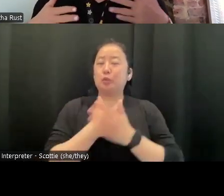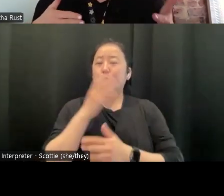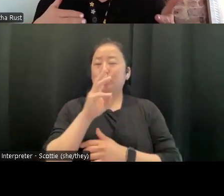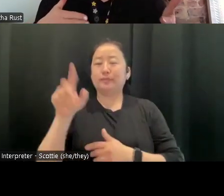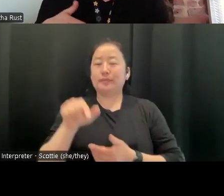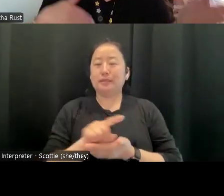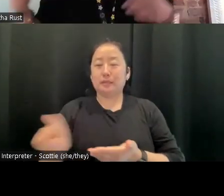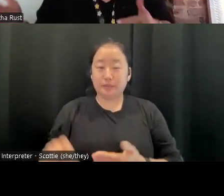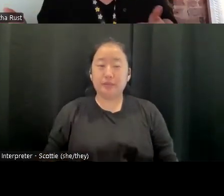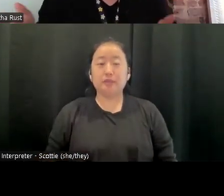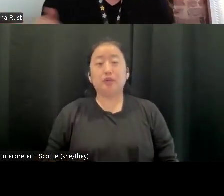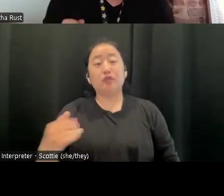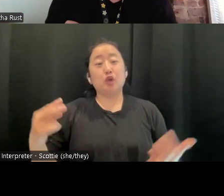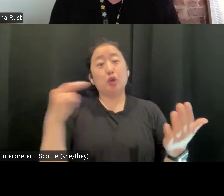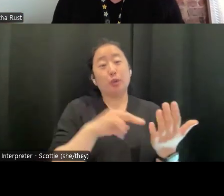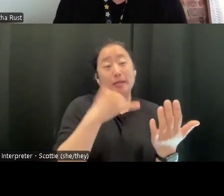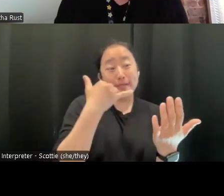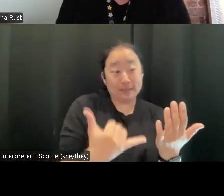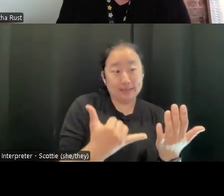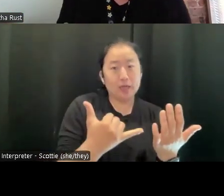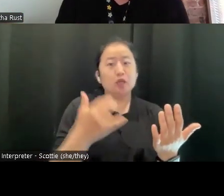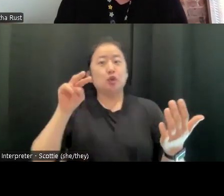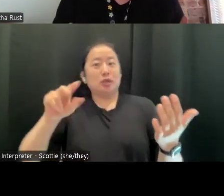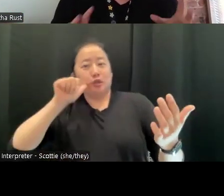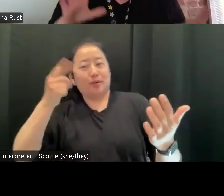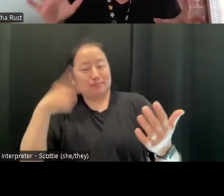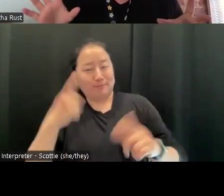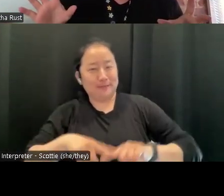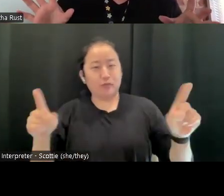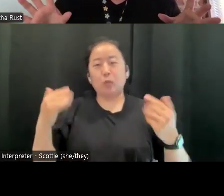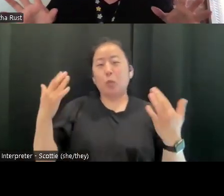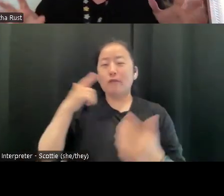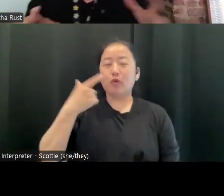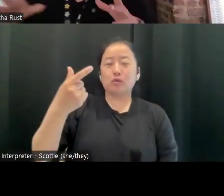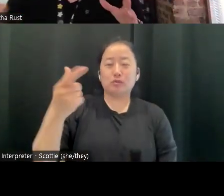you go to it today, it may be different tomorrow. We're just waiting for Georgia Tech's -- the IT